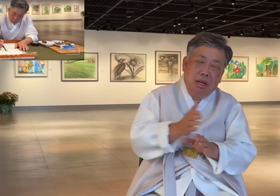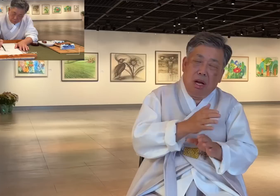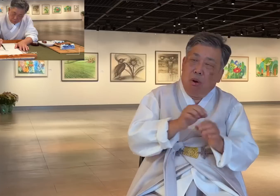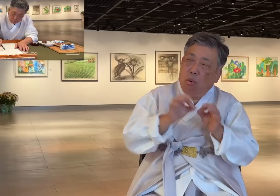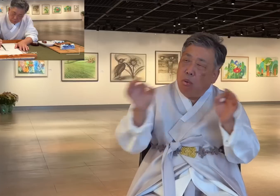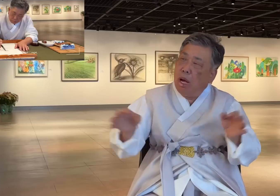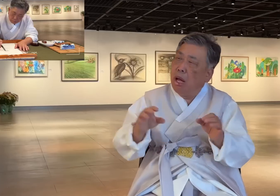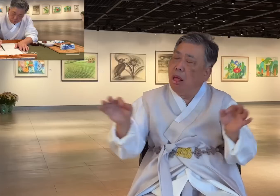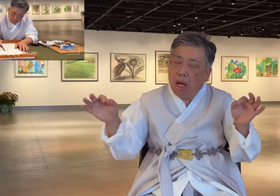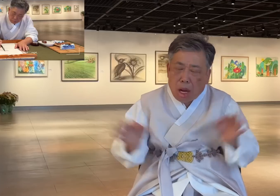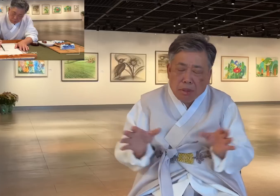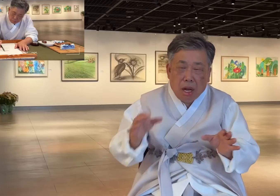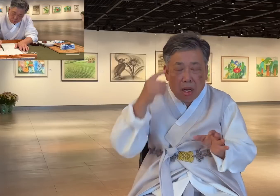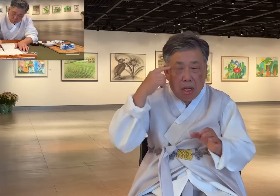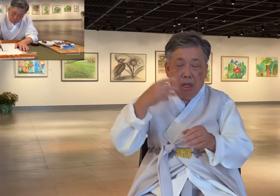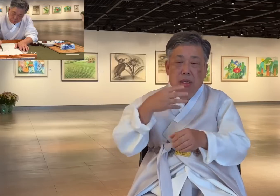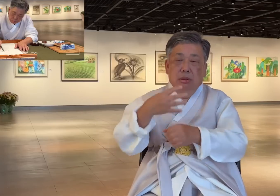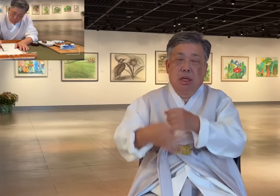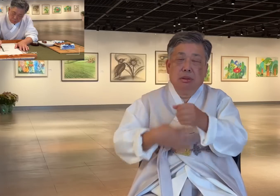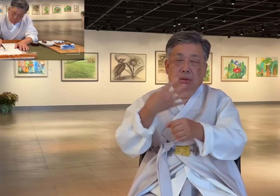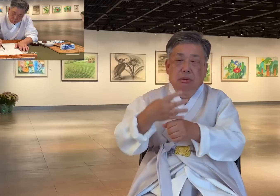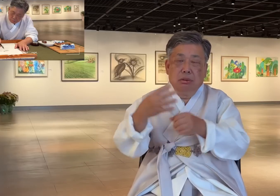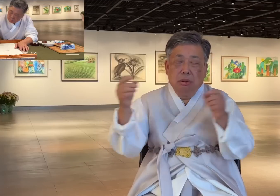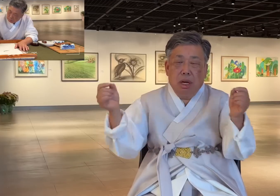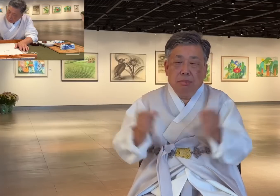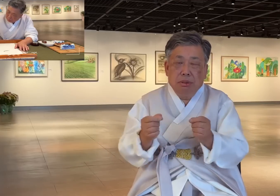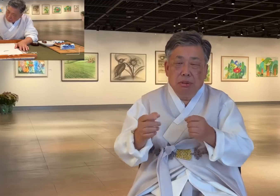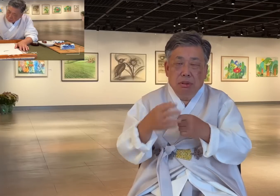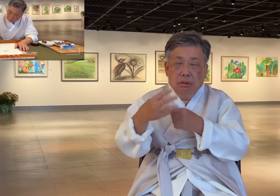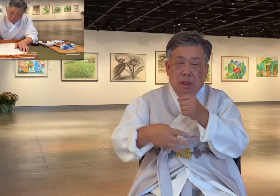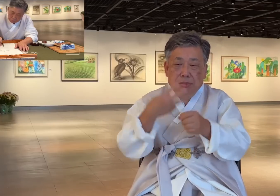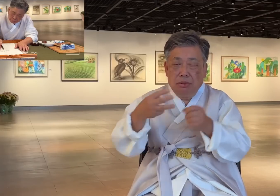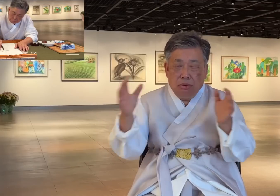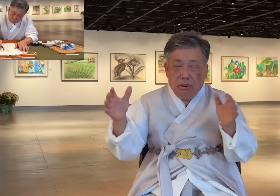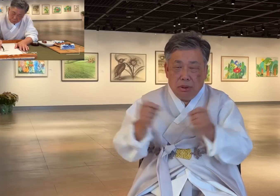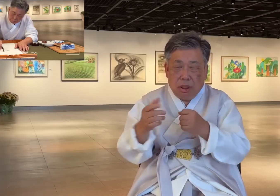Unfortunately, the teacher passed away